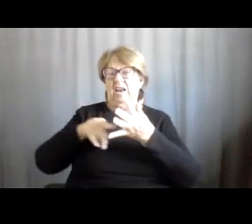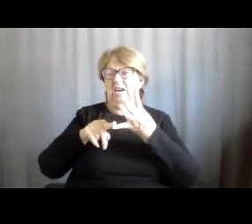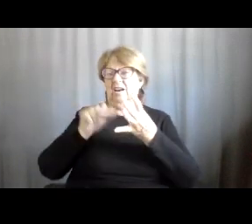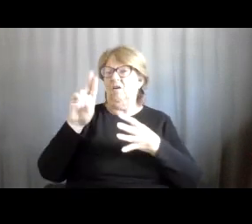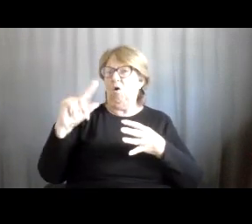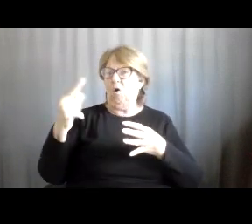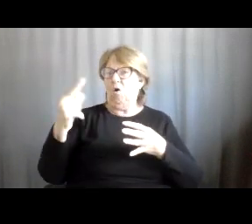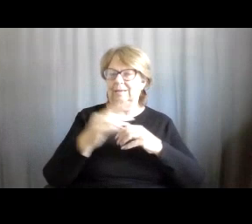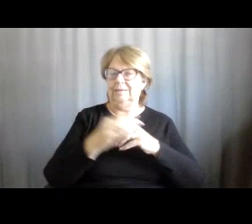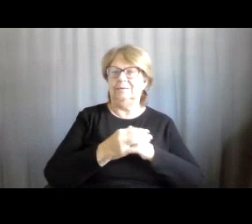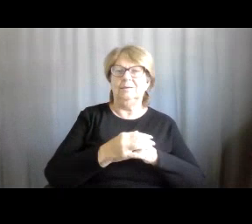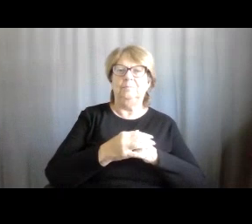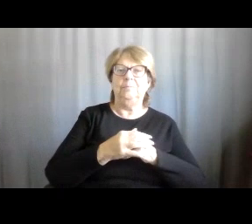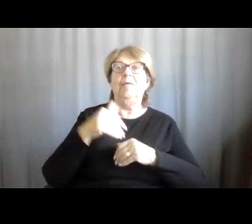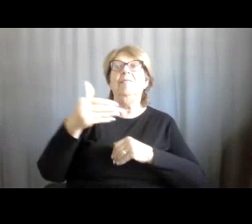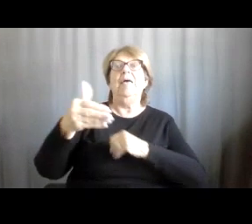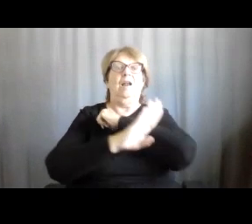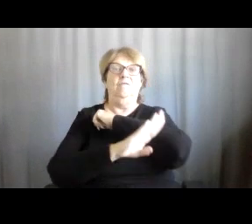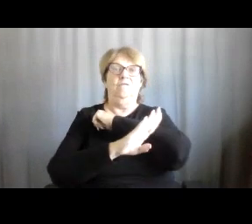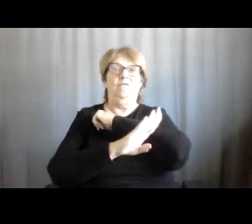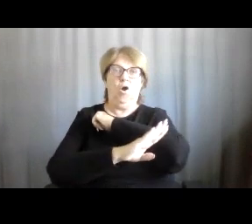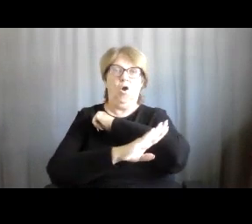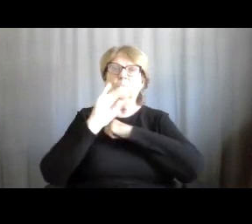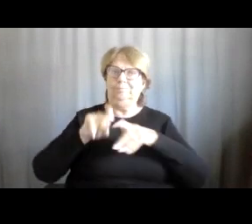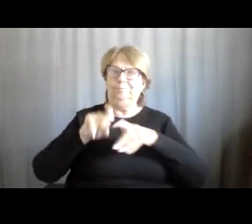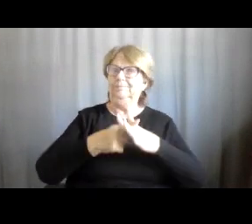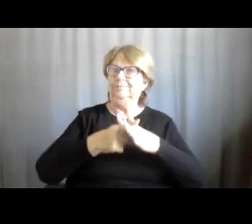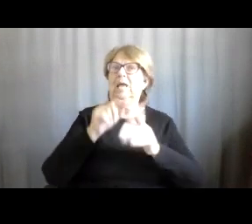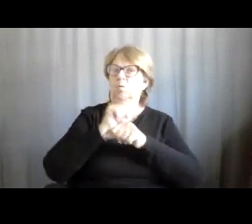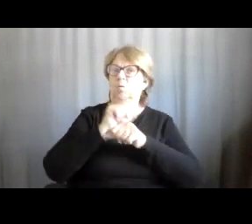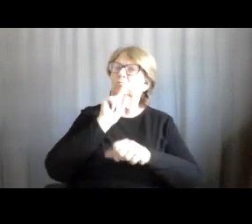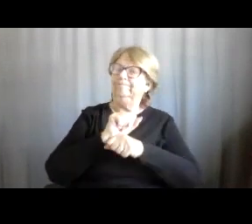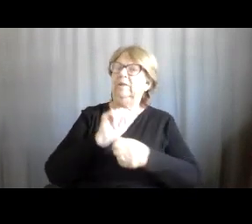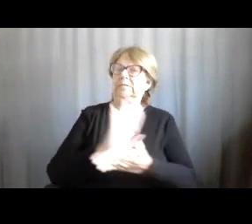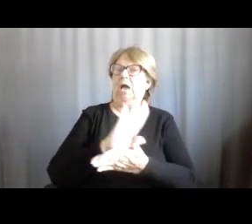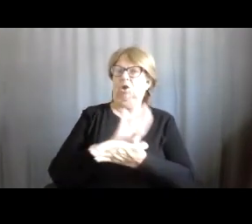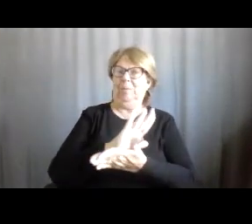[Roby Poche (DES)] Starting in the fall, we will begin working on the actual document. [Roby Poche (DES)] Once we have a good draft,